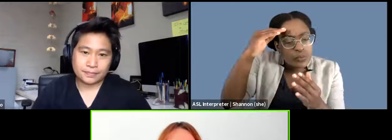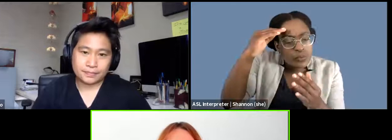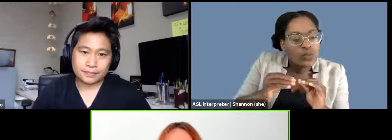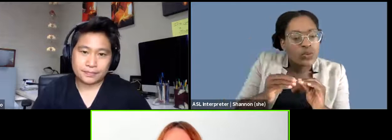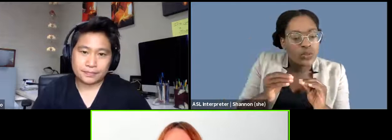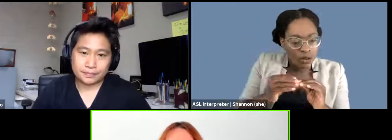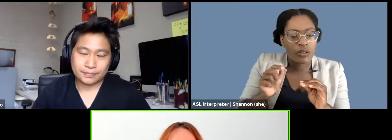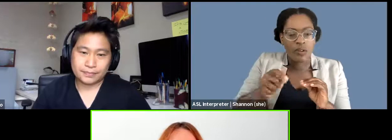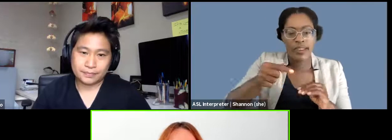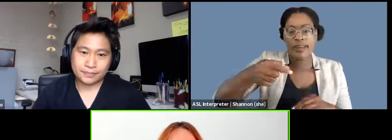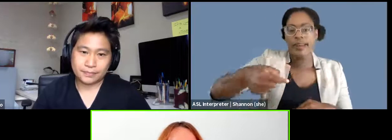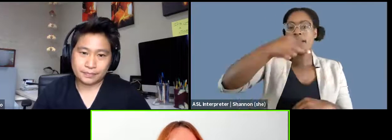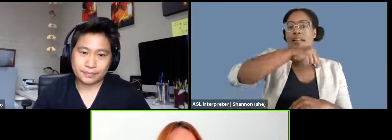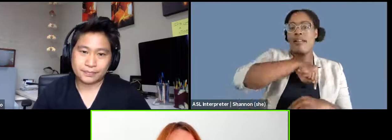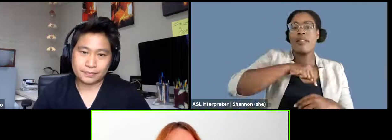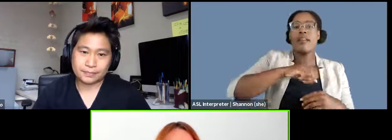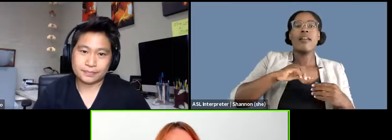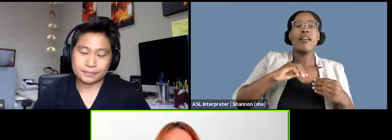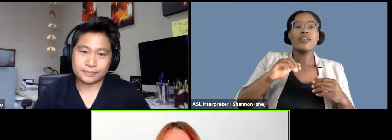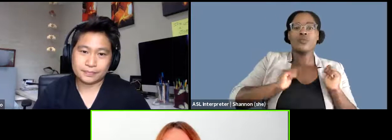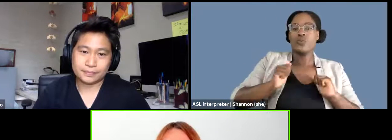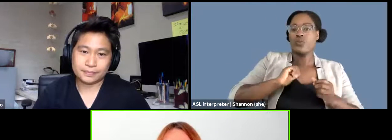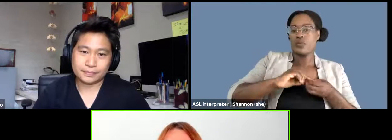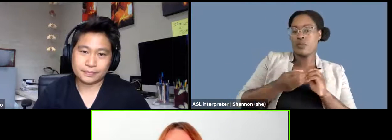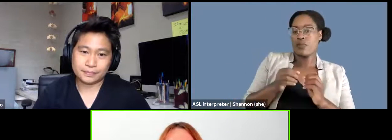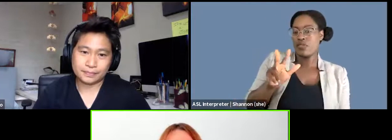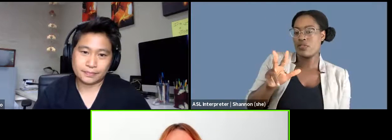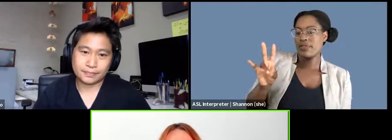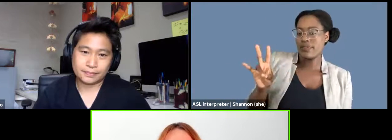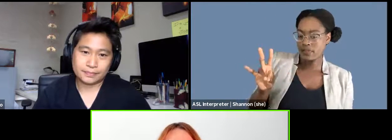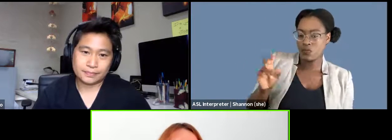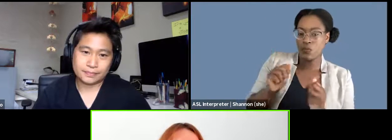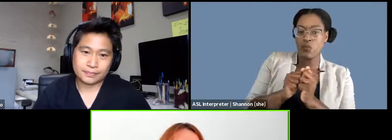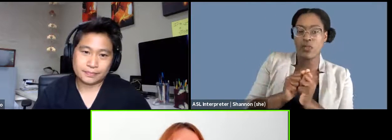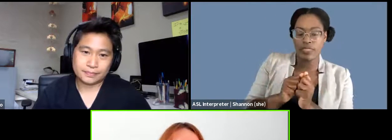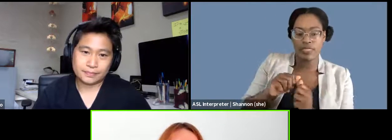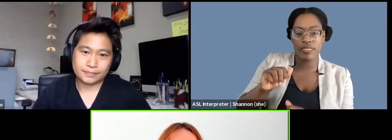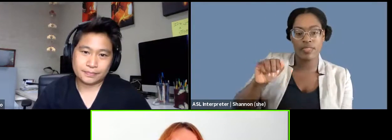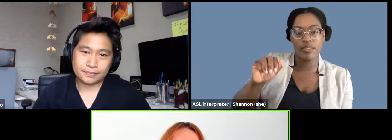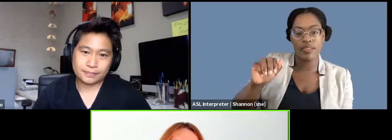hate with Tammy Cho. Lots of details there. In this episode, we are going to get more into the